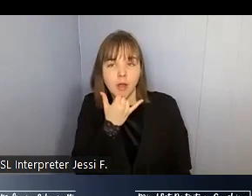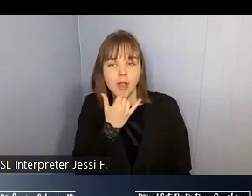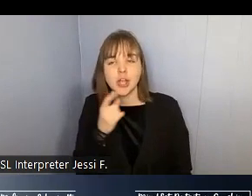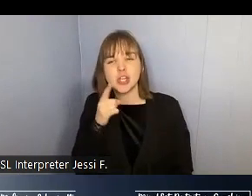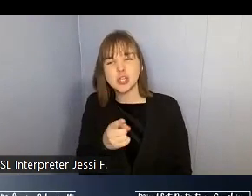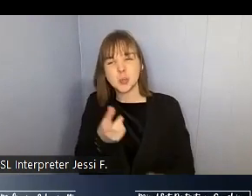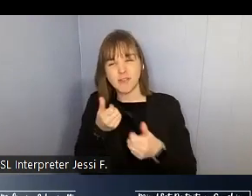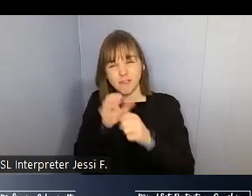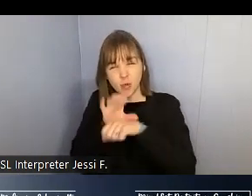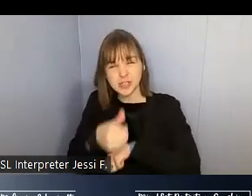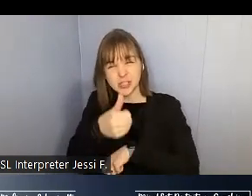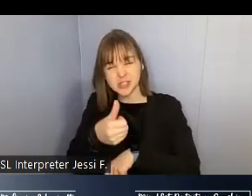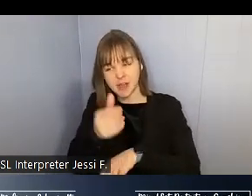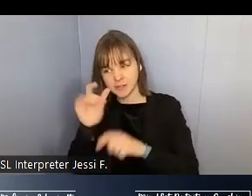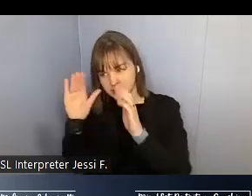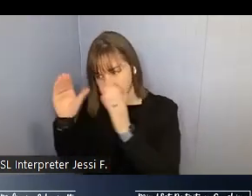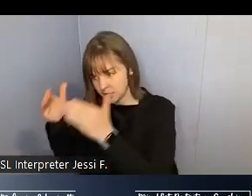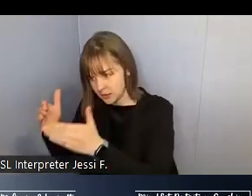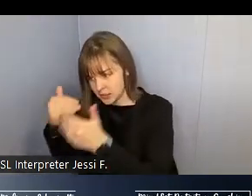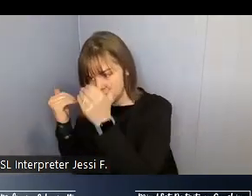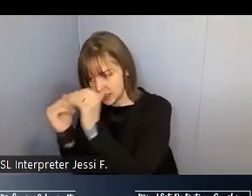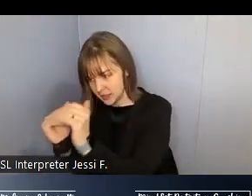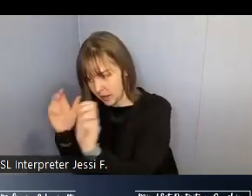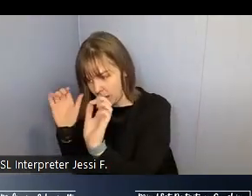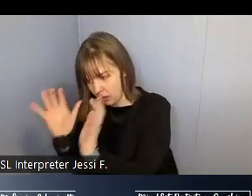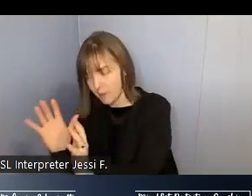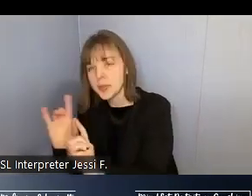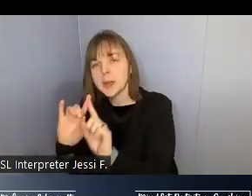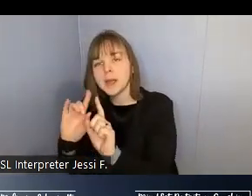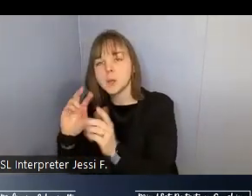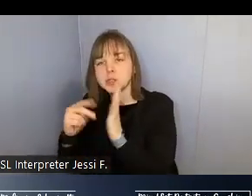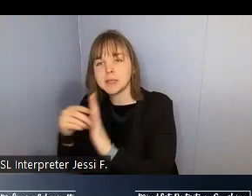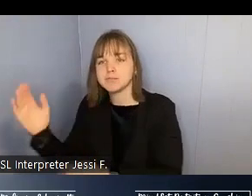is really just overcompensating for that serious self-imposed